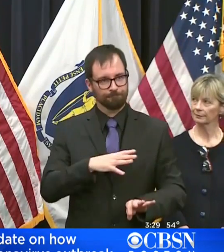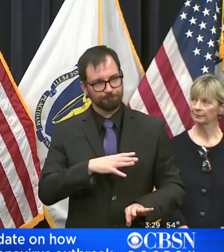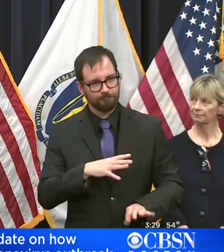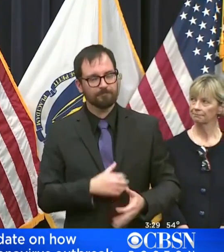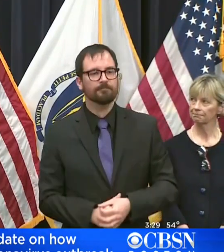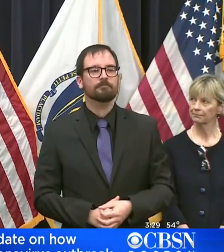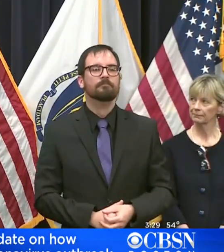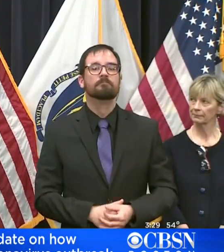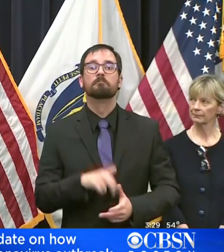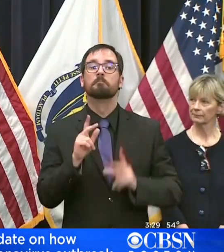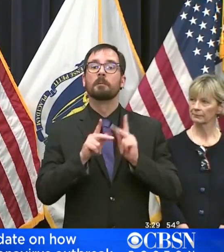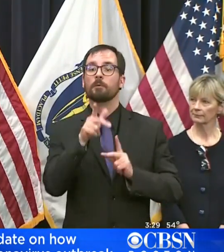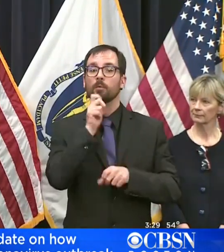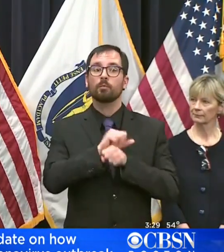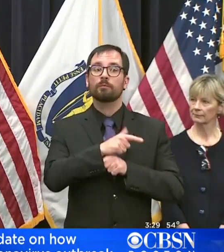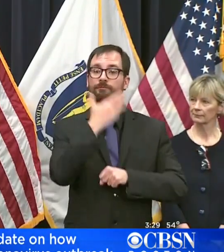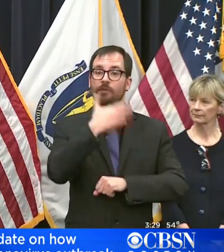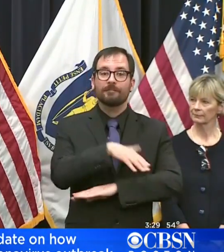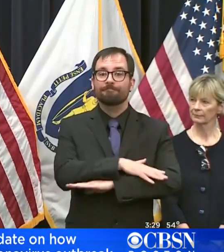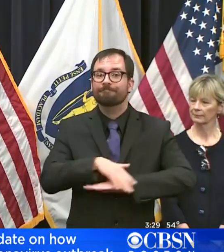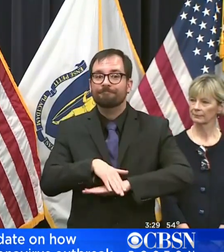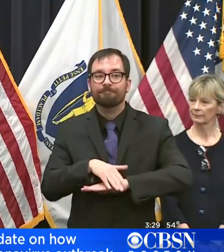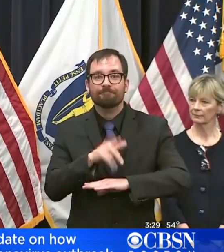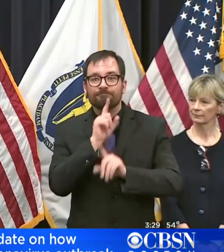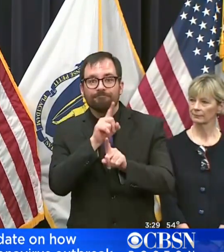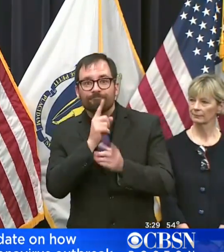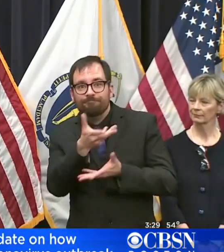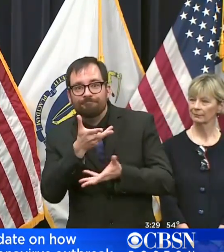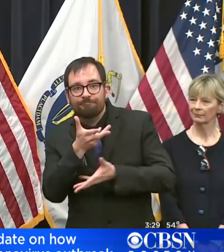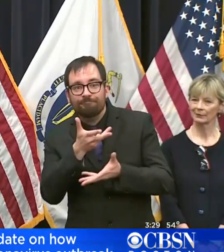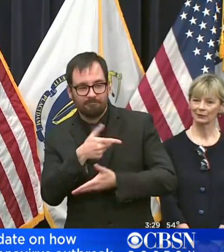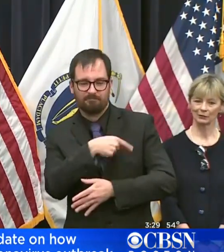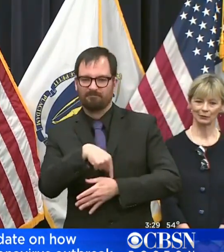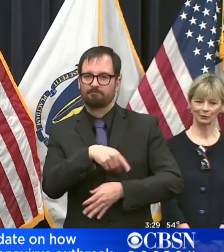BUT THAT WE NEEDED TO MAKE SURE WE CREATED A LOT OF DISTANCE BETWEEN AND AMONG CUSTOMERS AND